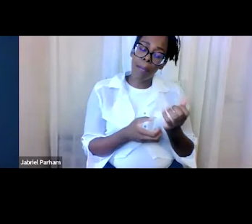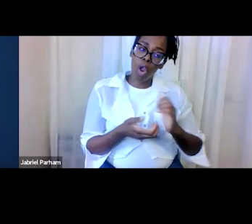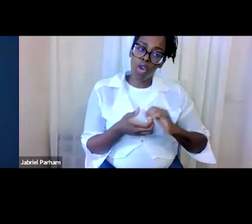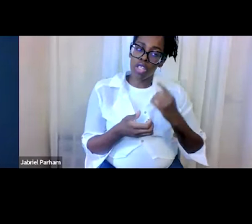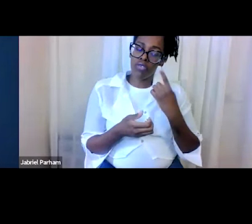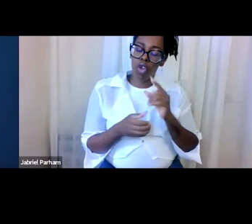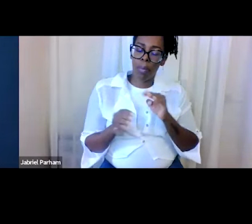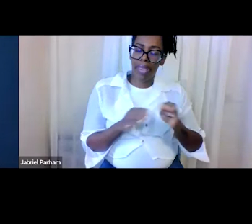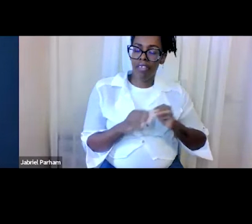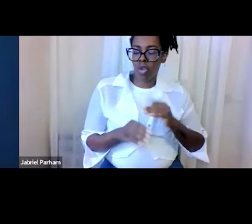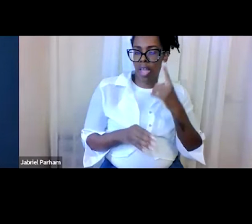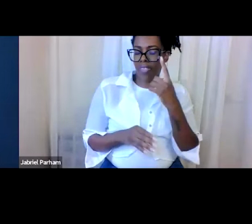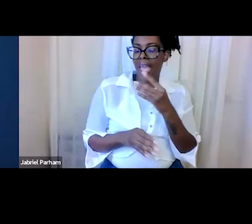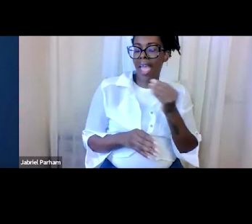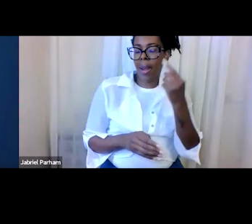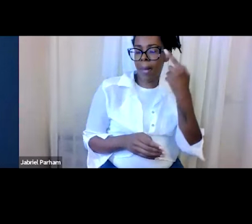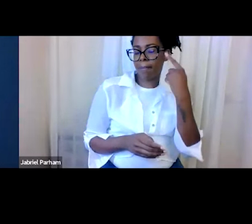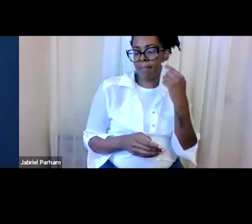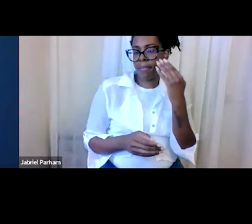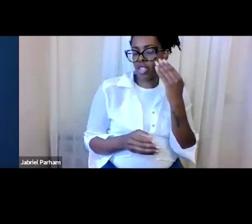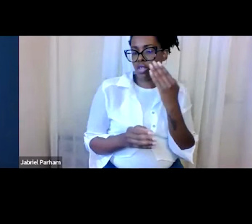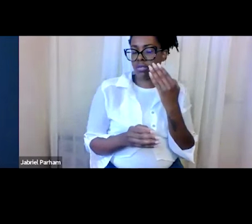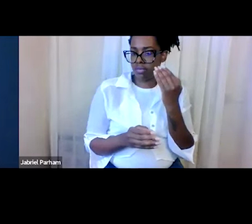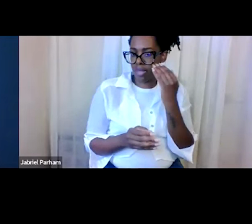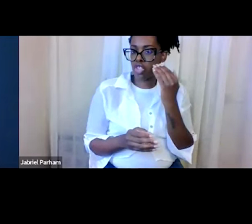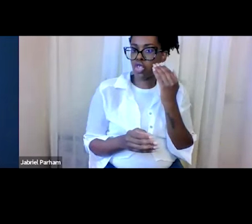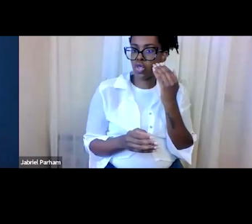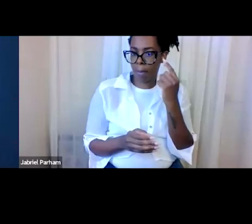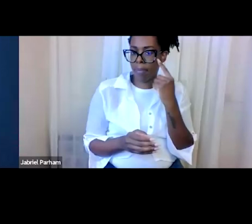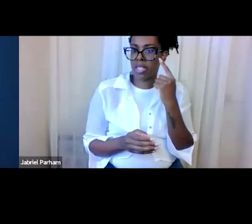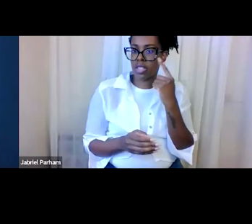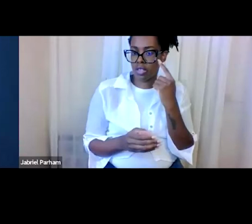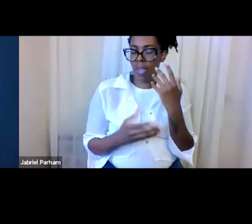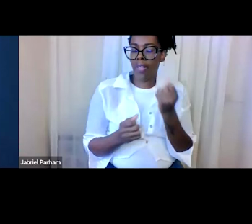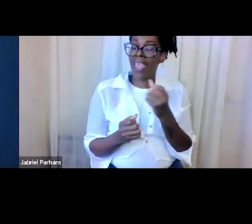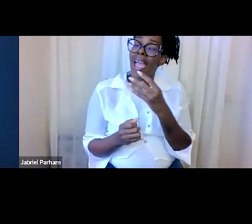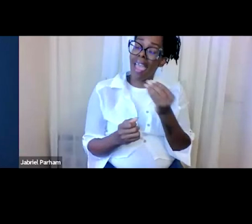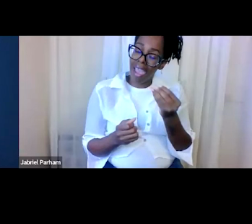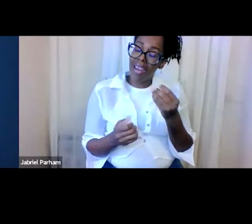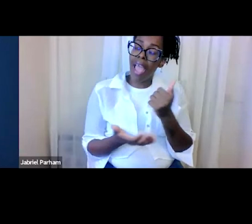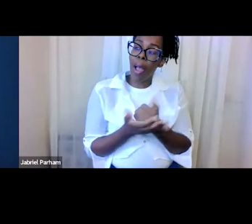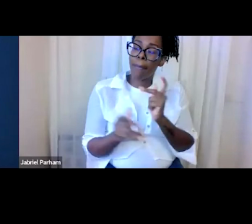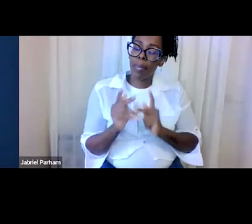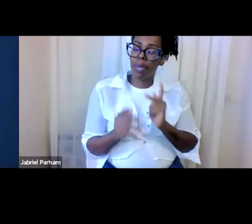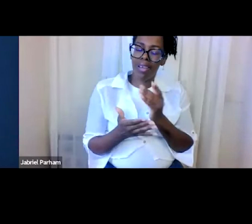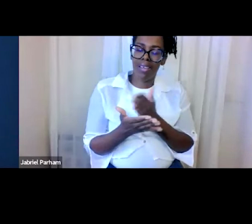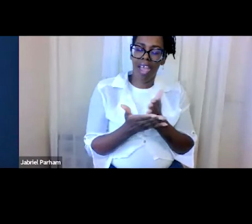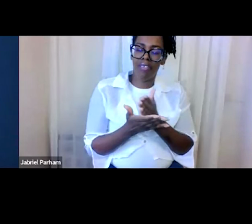and mental health military providers and the system in helping folks navigate that system. On this resource is also another link